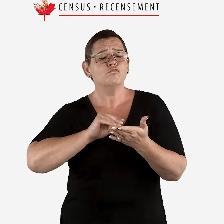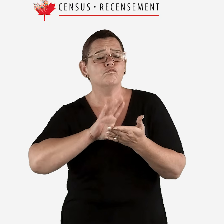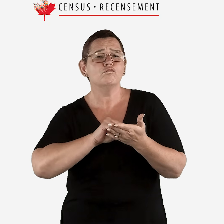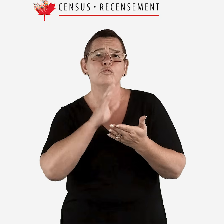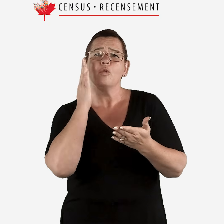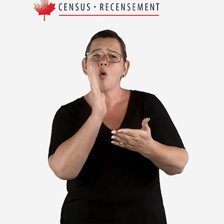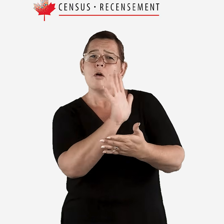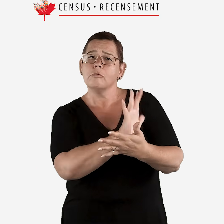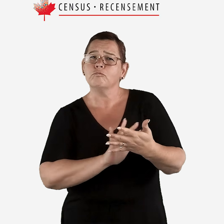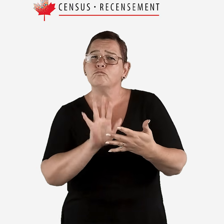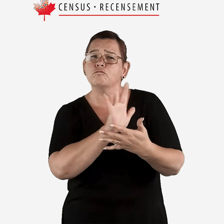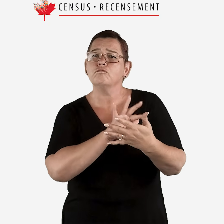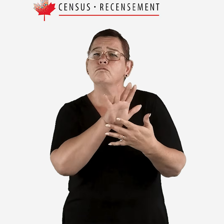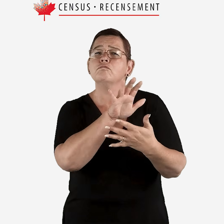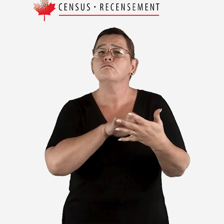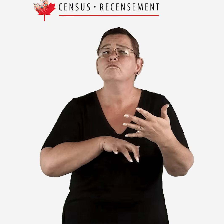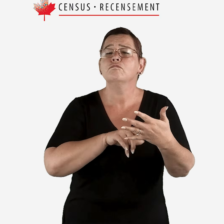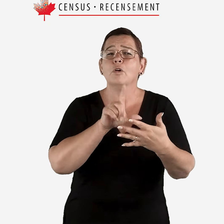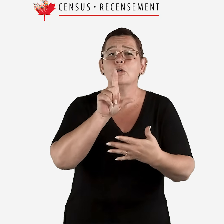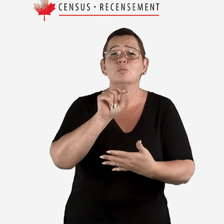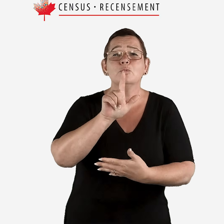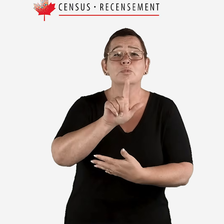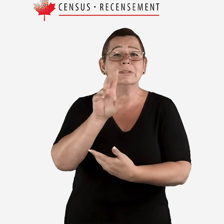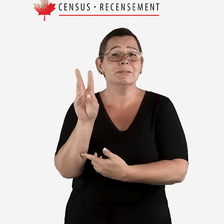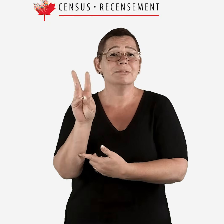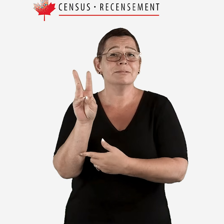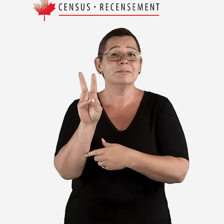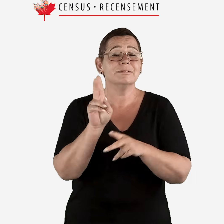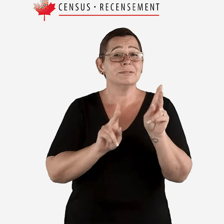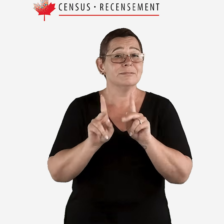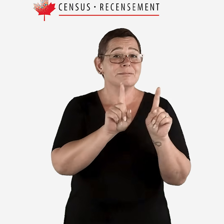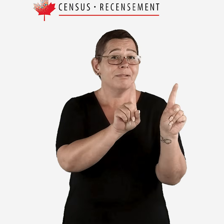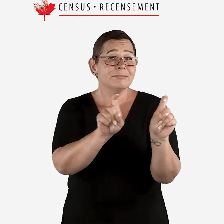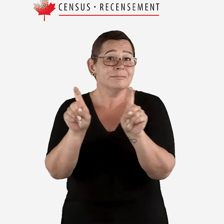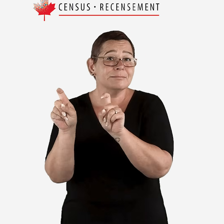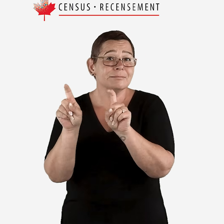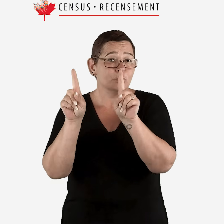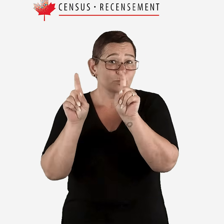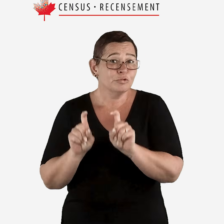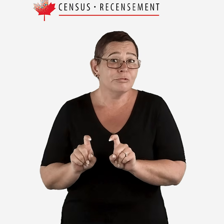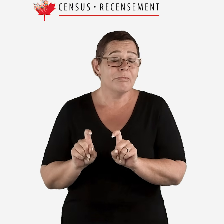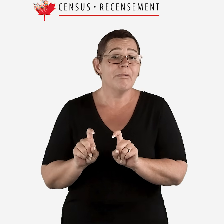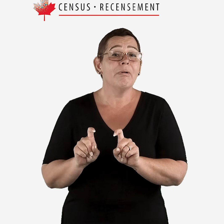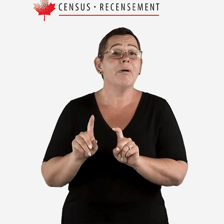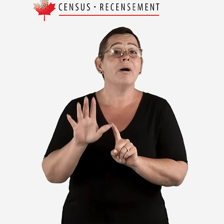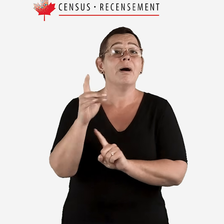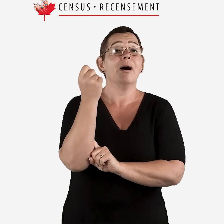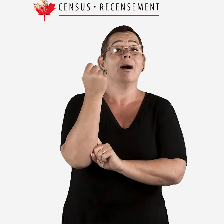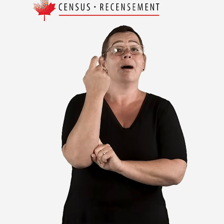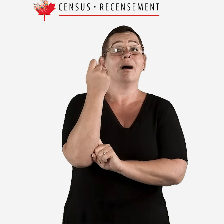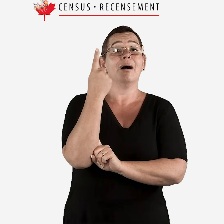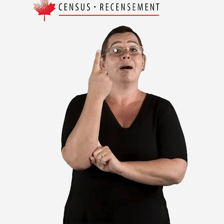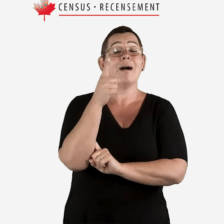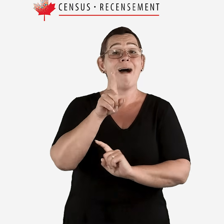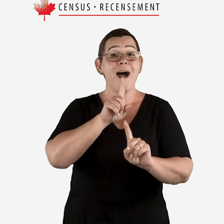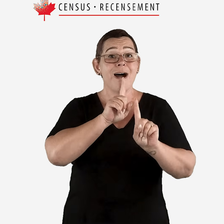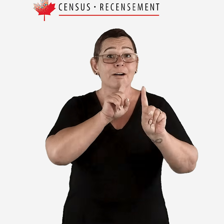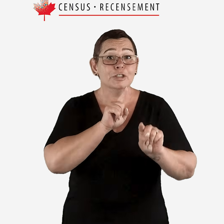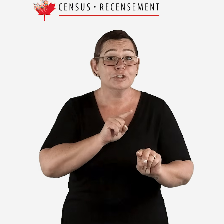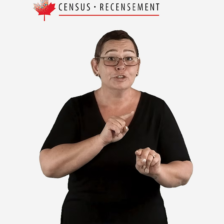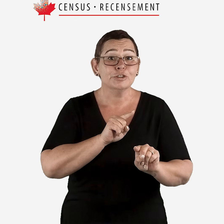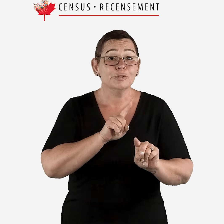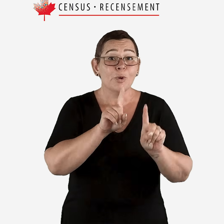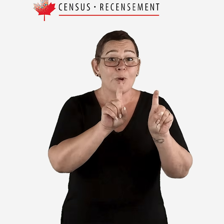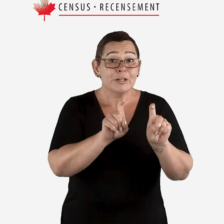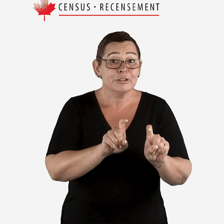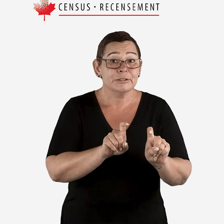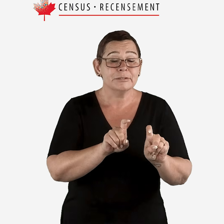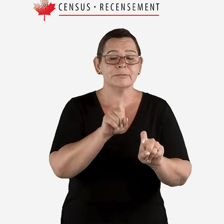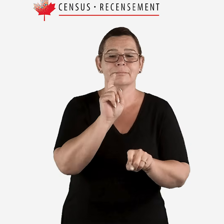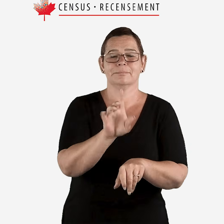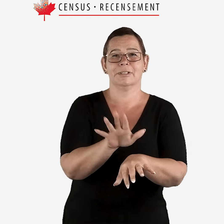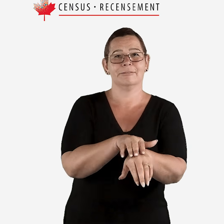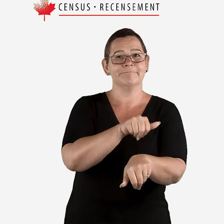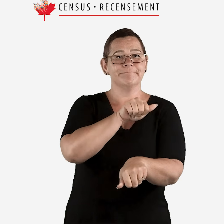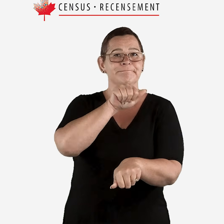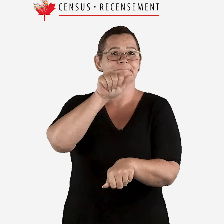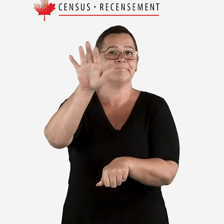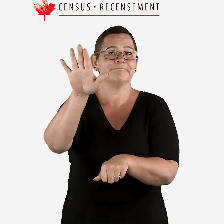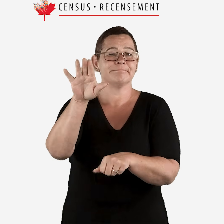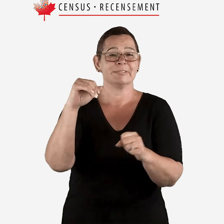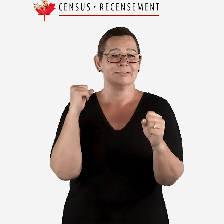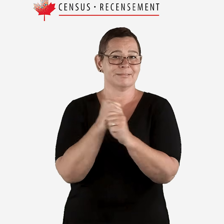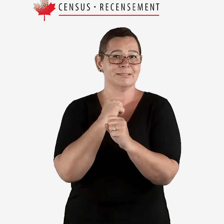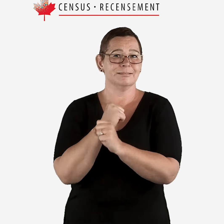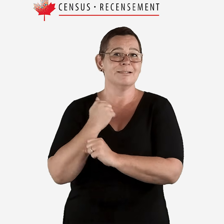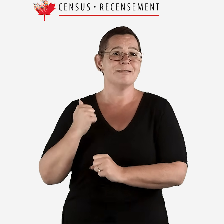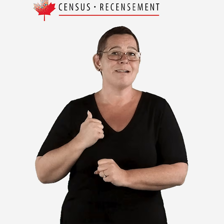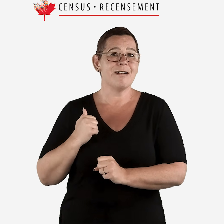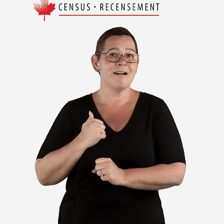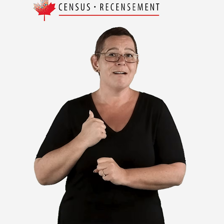yourself with the content of the 2026 Census questionnaire. However, your answers to the questions must be submitted to Statistics Canada